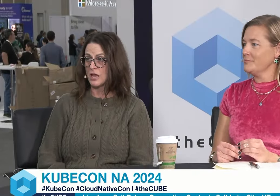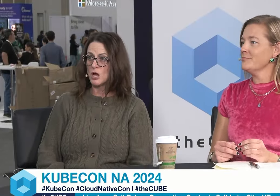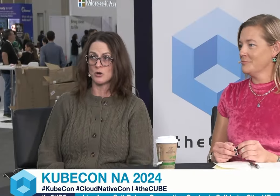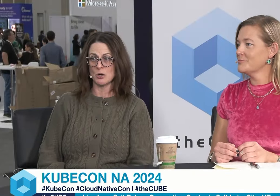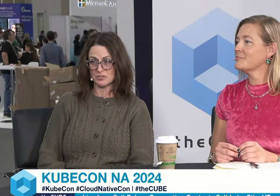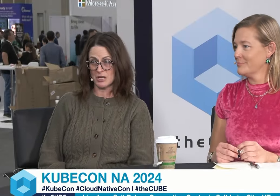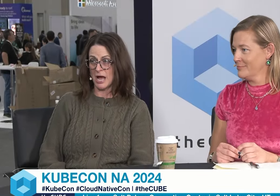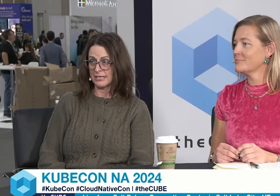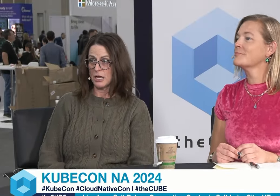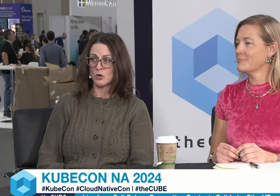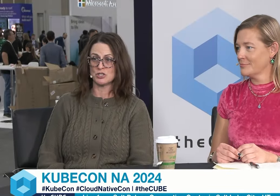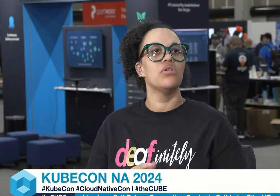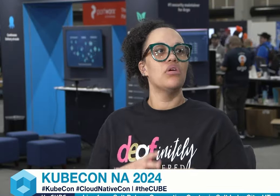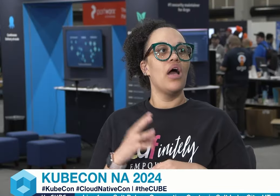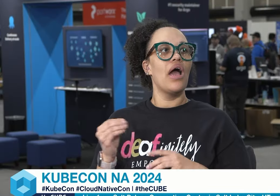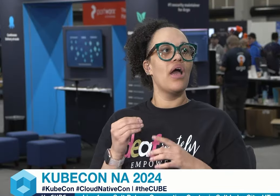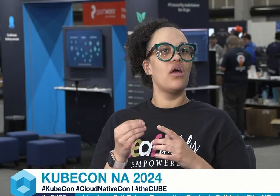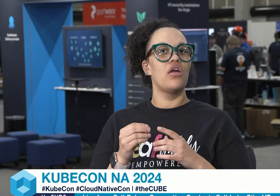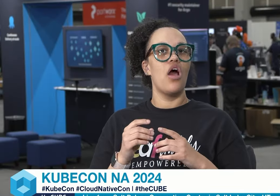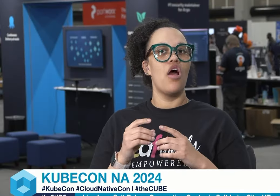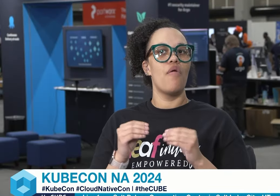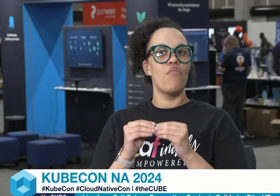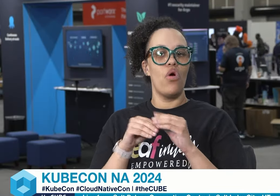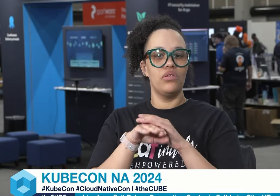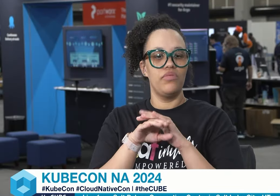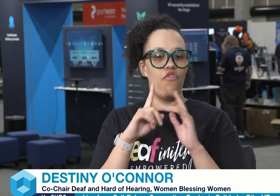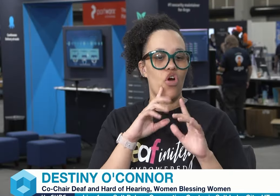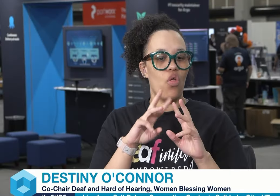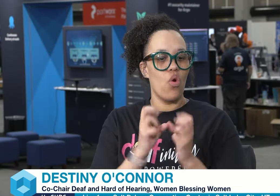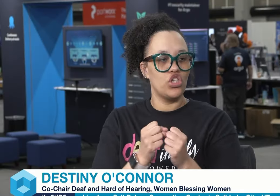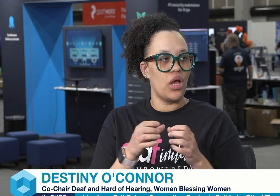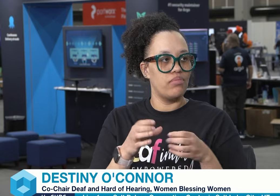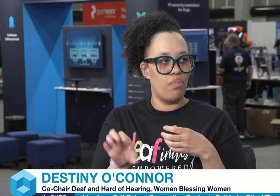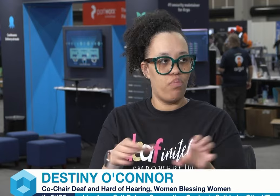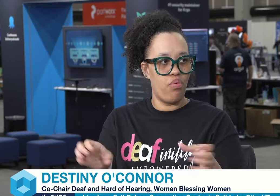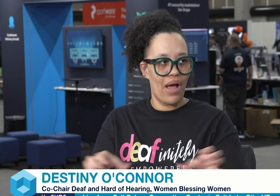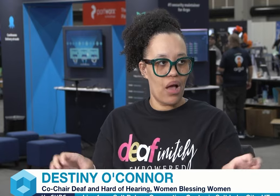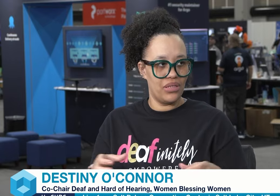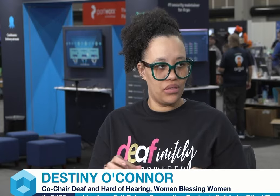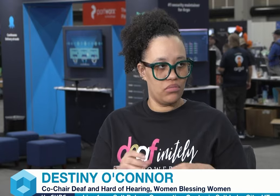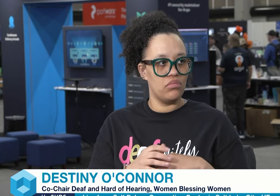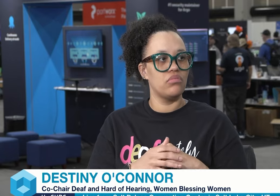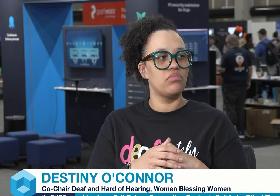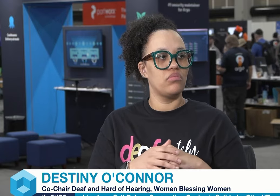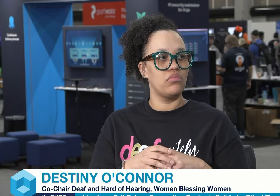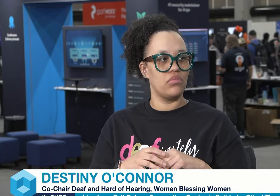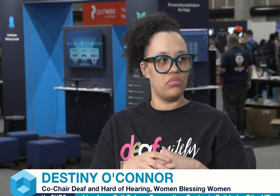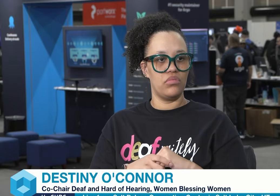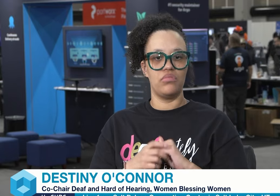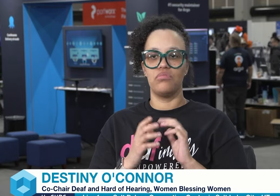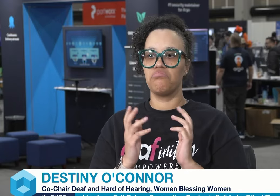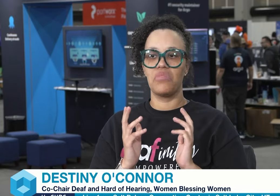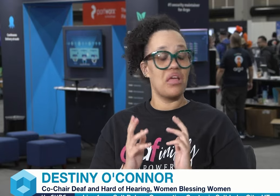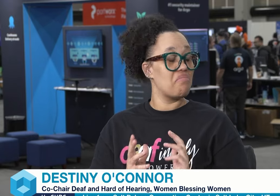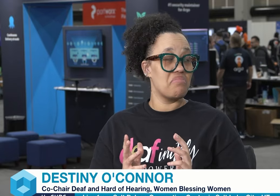and deaf who don't sign, who just use spoken English or different languages, but accessibility for the breakout sessions as well,